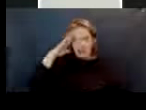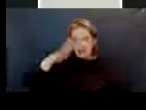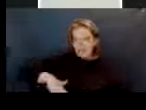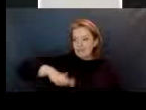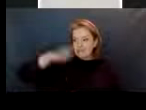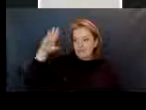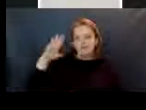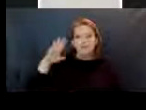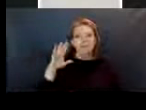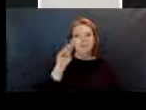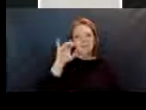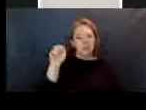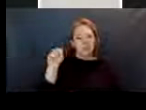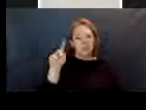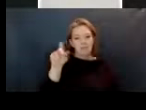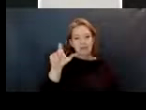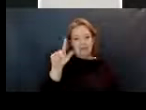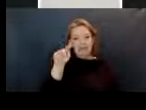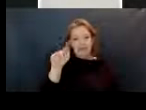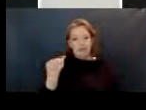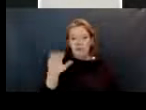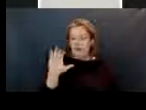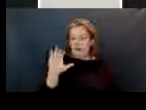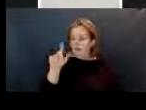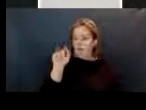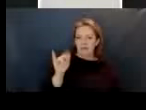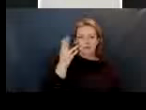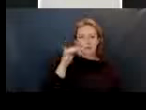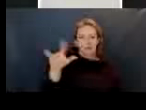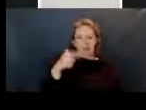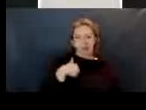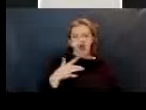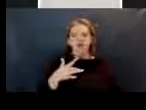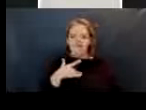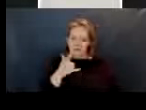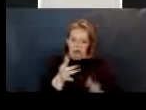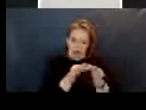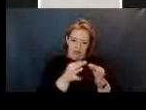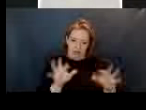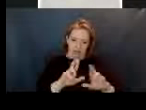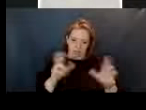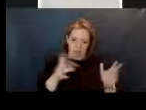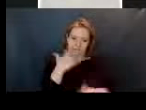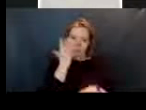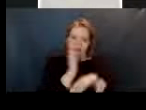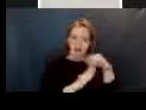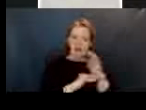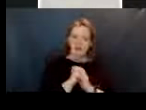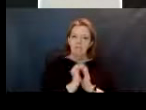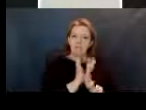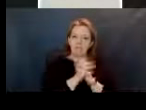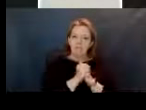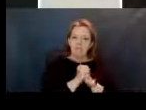to a world where I find discomfort readier for me than comfort.